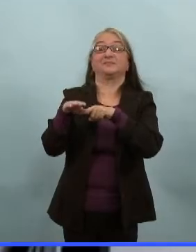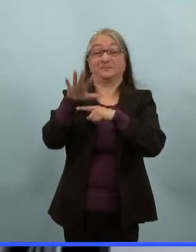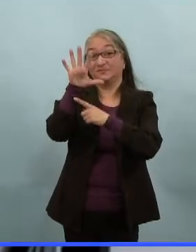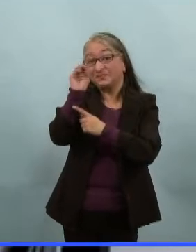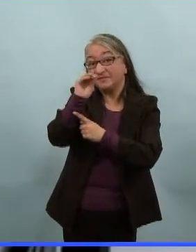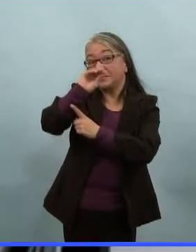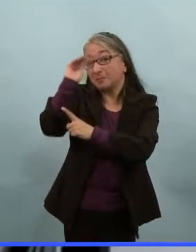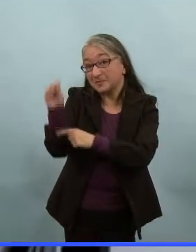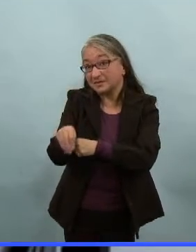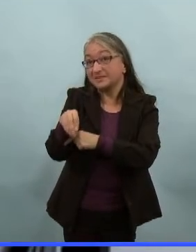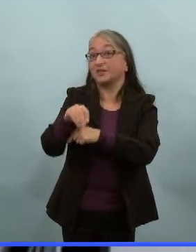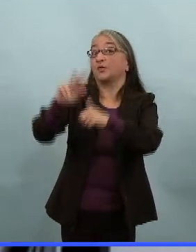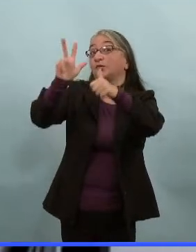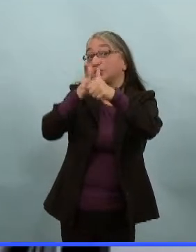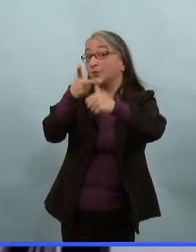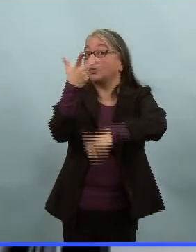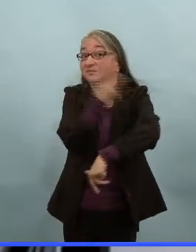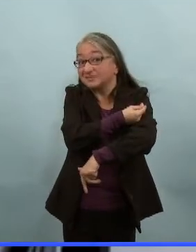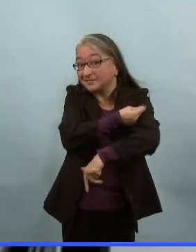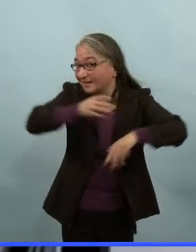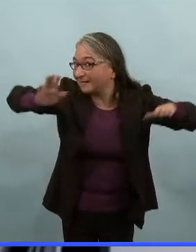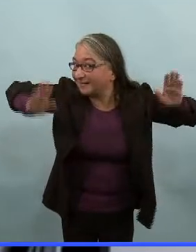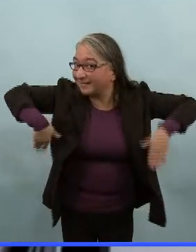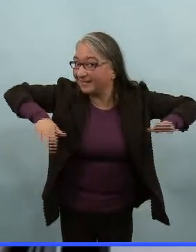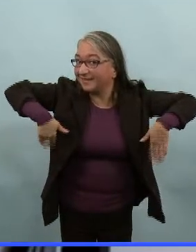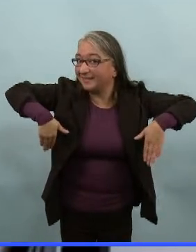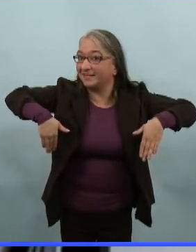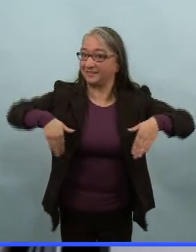and these are the individuals who are at the highest risk of ending up in the hospital if